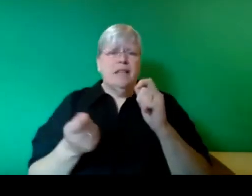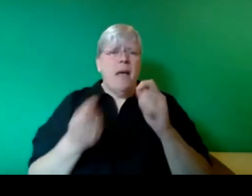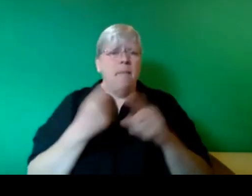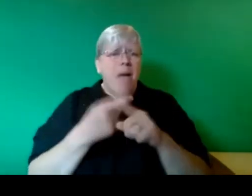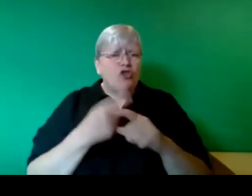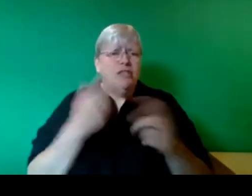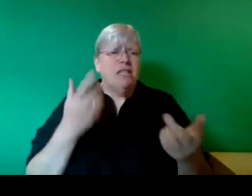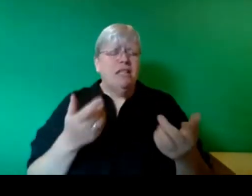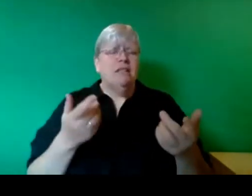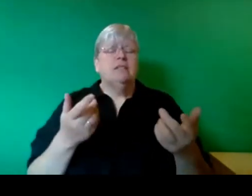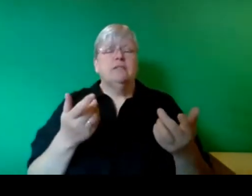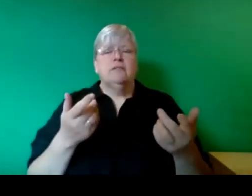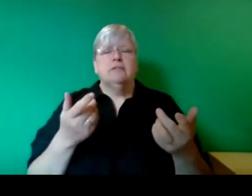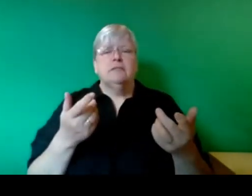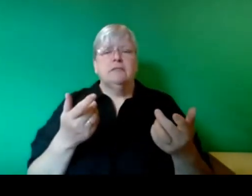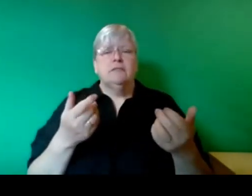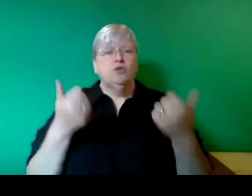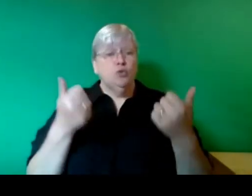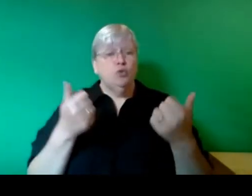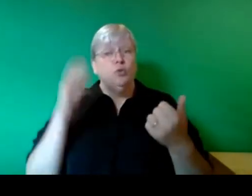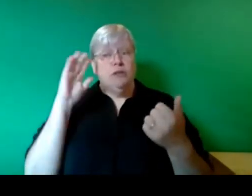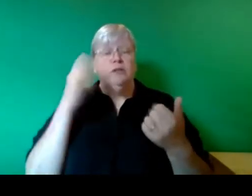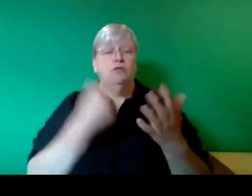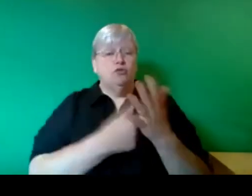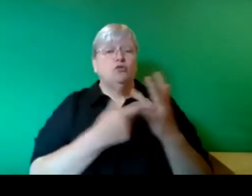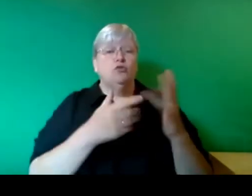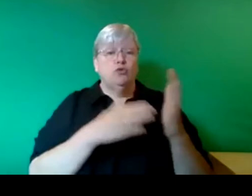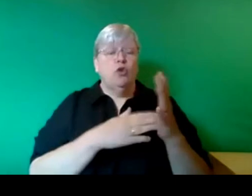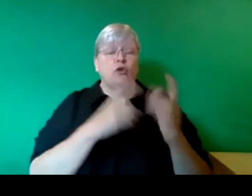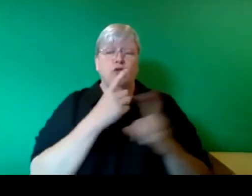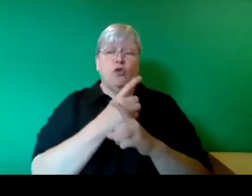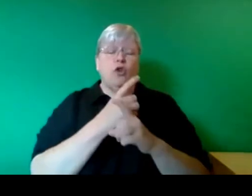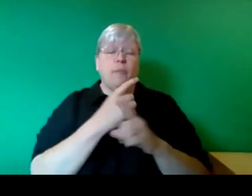the need, or the action being taken by trade unionists on environmental issues